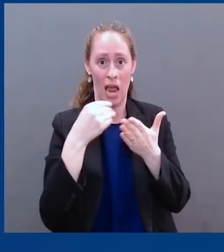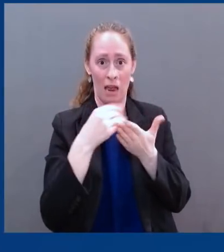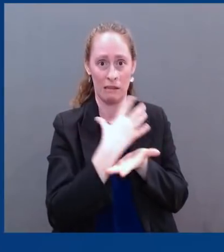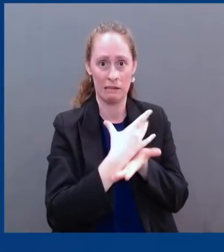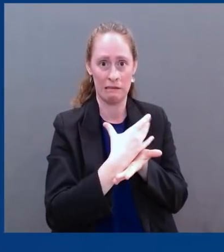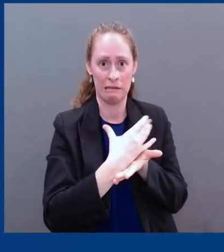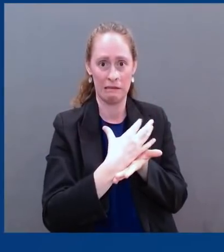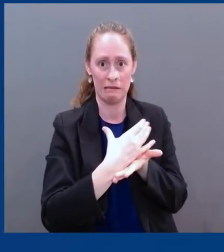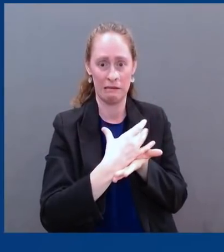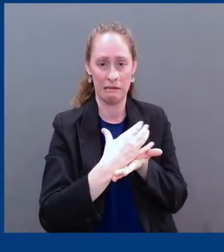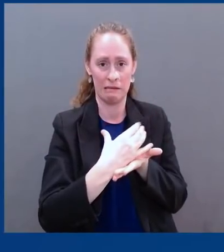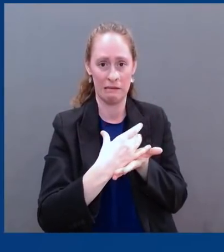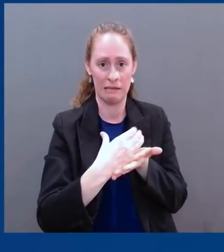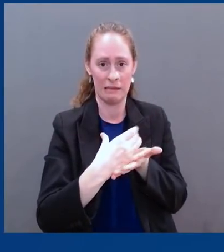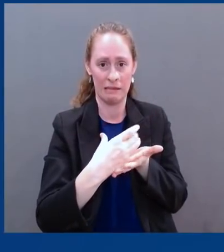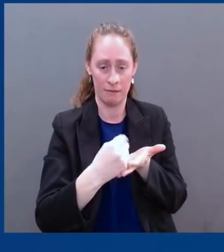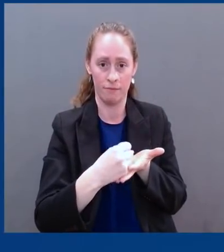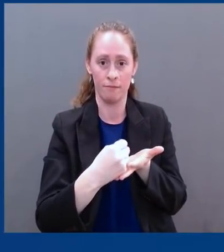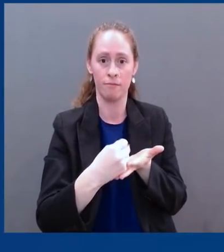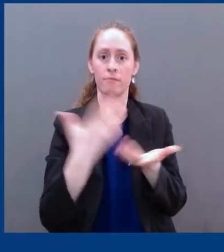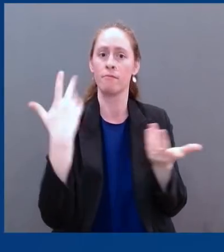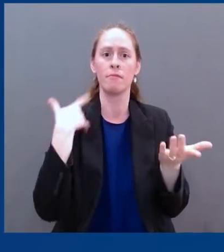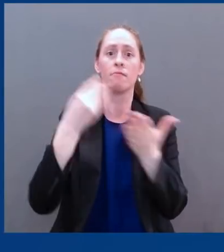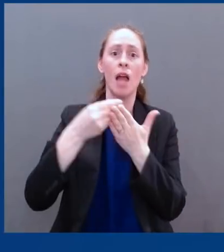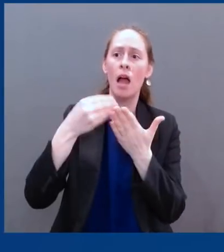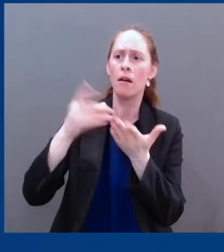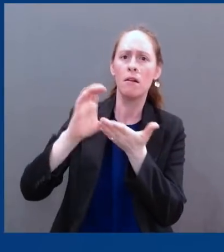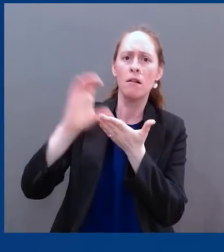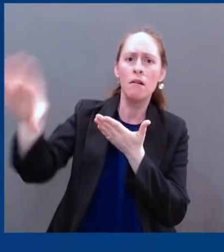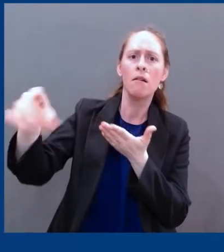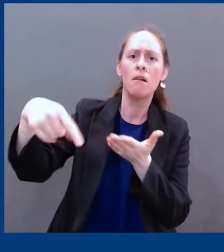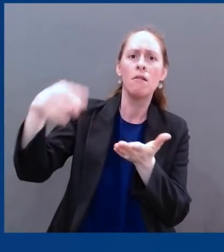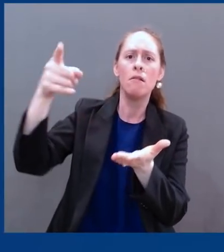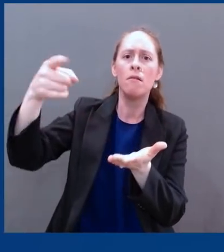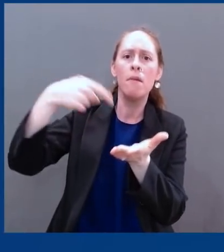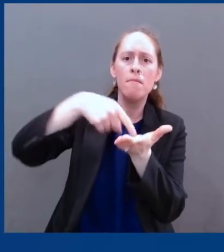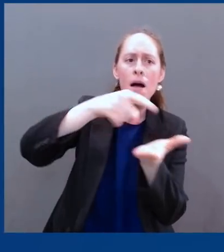and other medical providers for COVID care for Americans -- in particular, the uninsured --